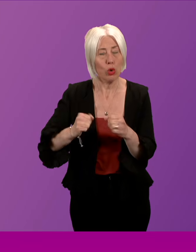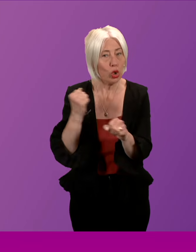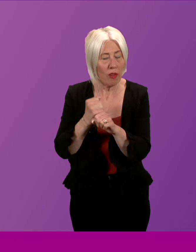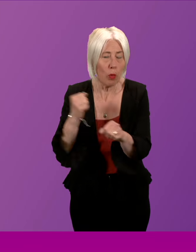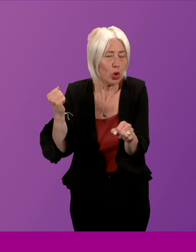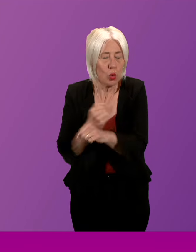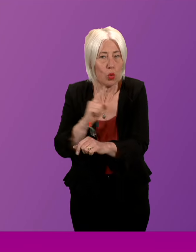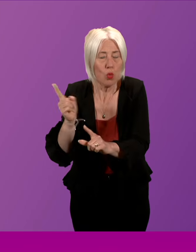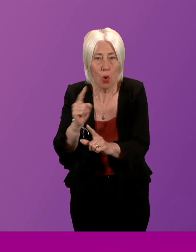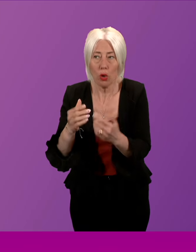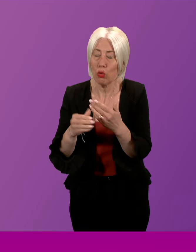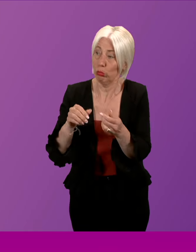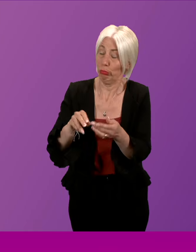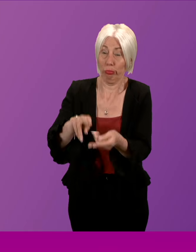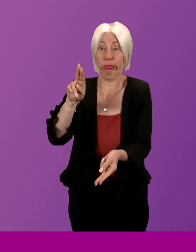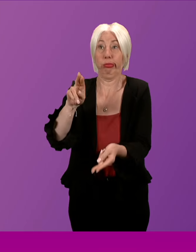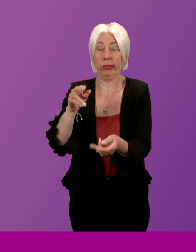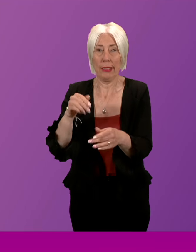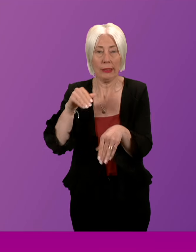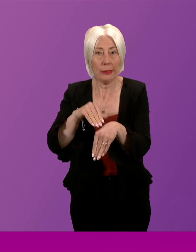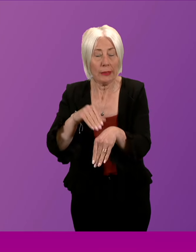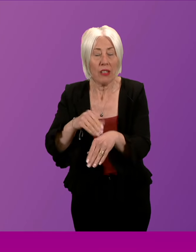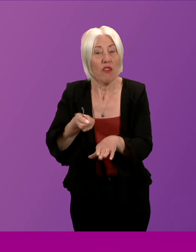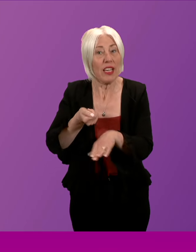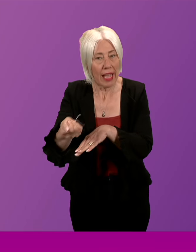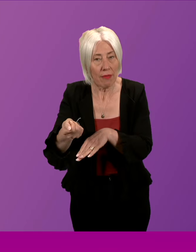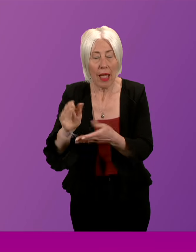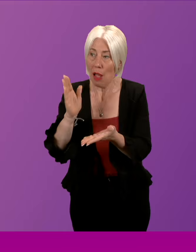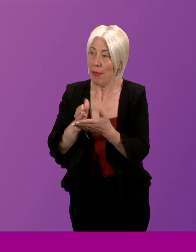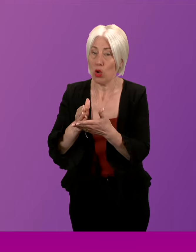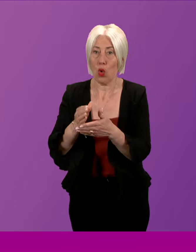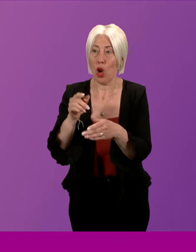the rise in knife crime and to divert young people away from gang membership?